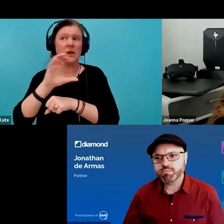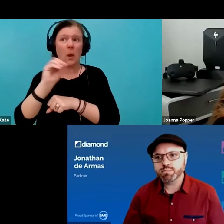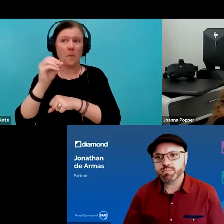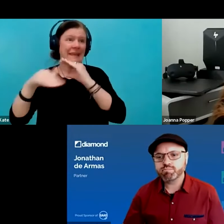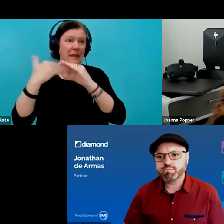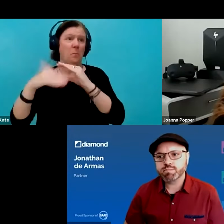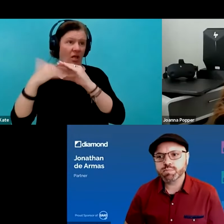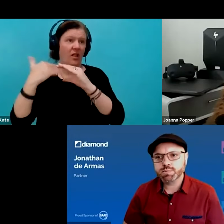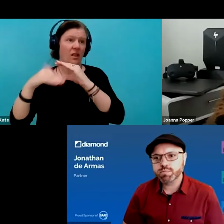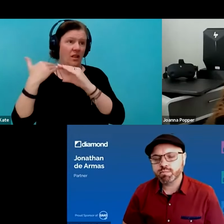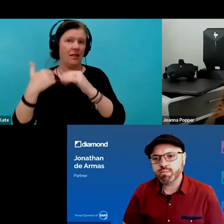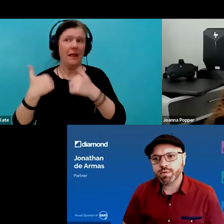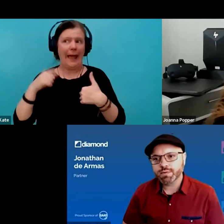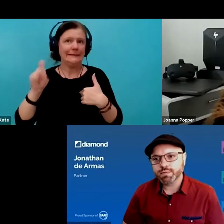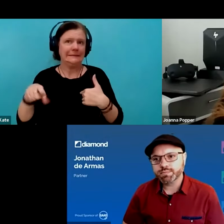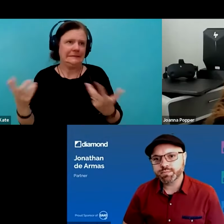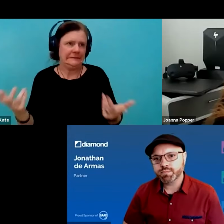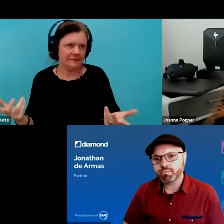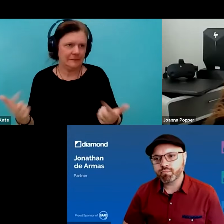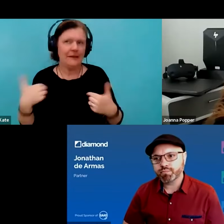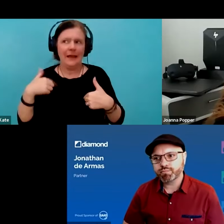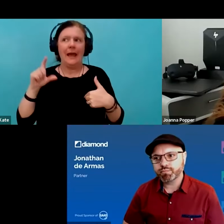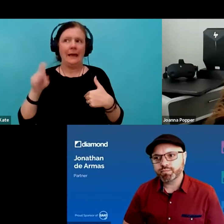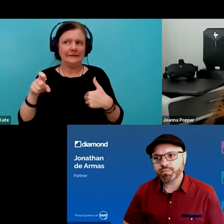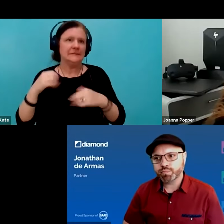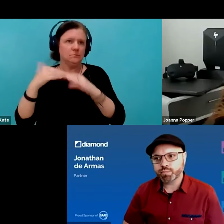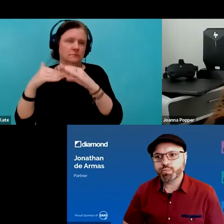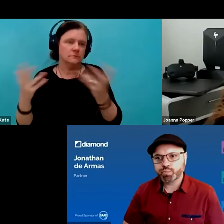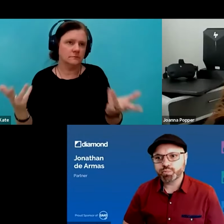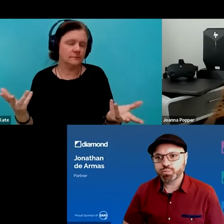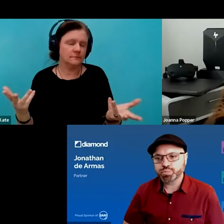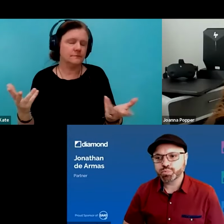So I needed I needed to actually be a productive member. And I do think if we